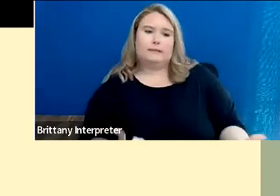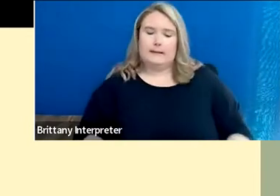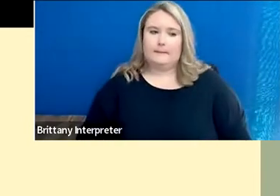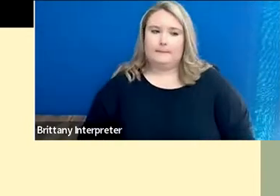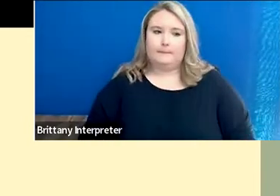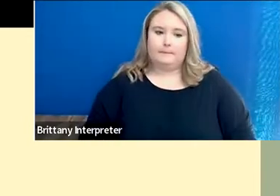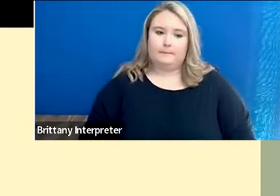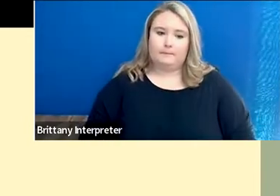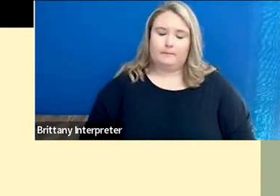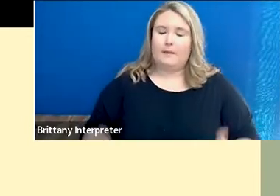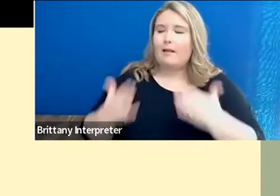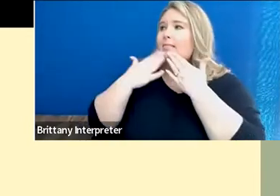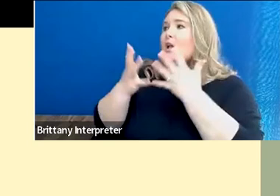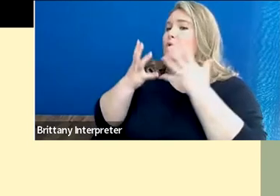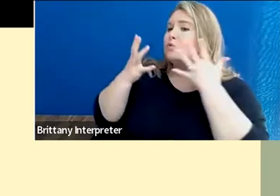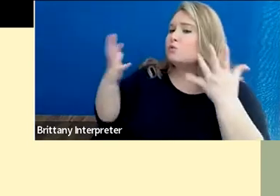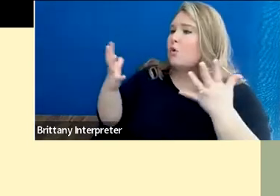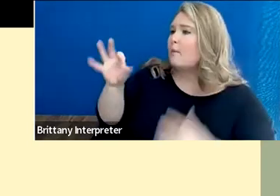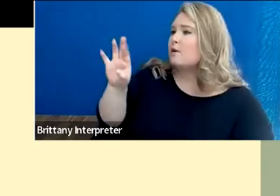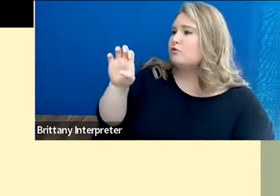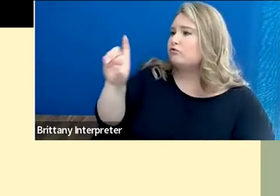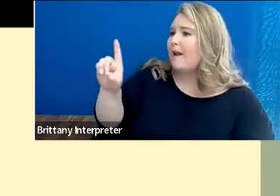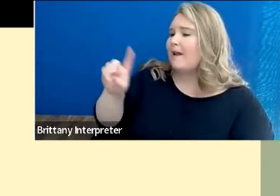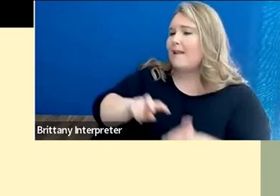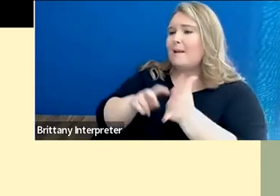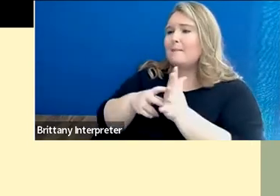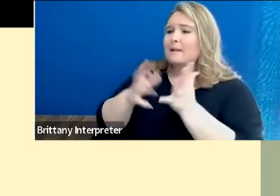[Debbie] Thank you so much, Fred. It means a lot to hear you talk to us